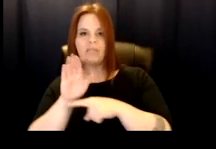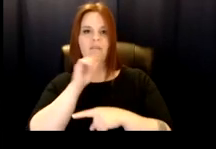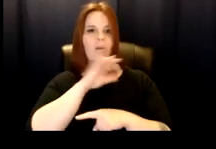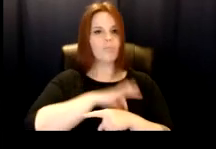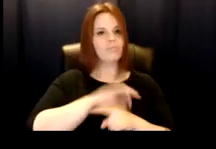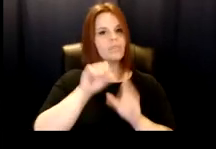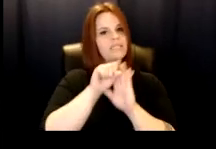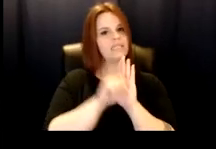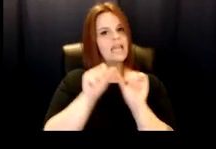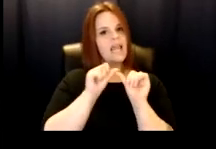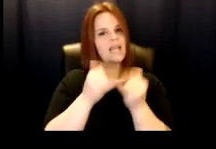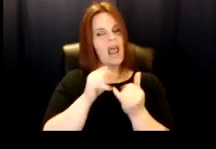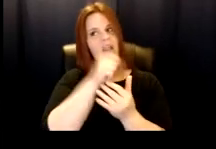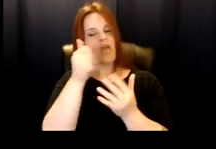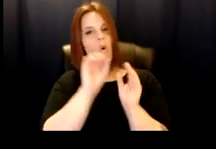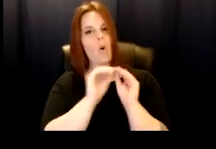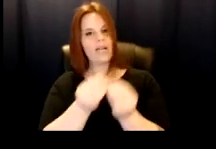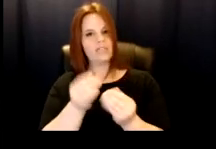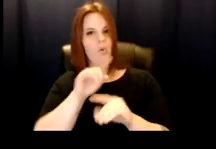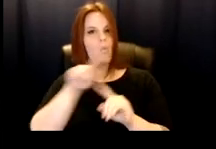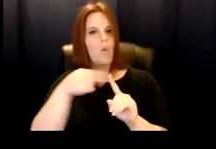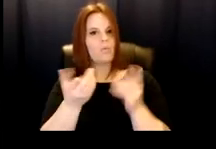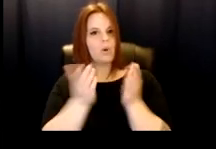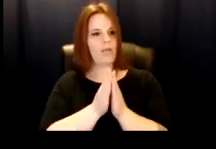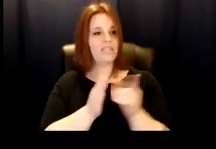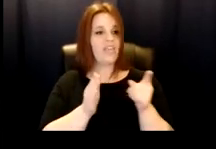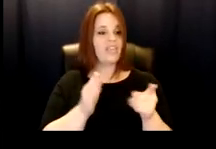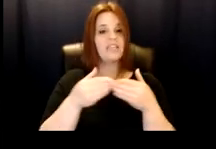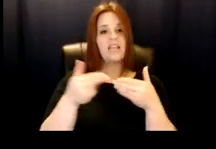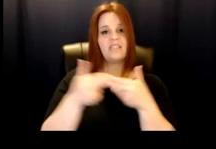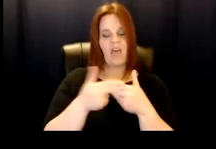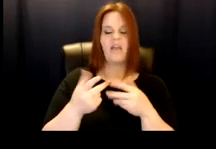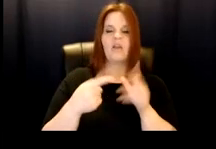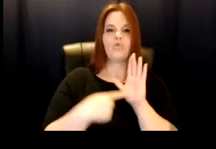and other organizations on request. This slide shows you the states covered by each region.